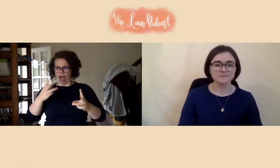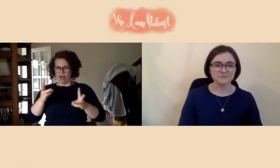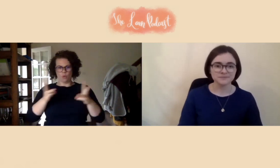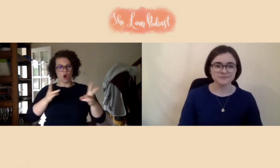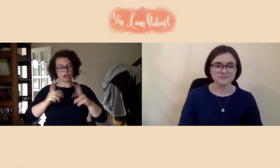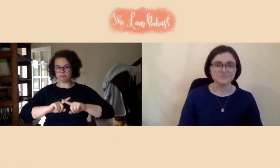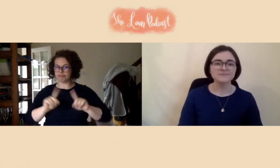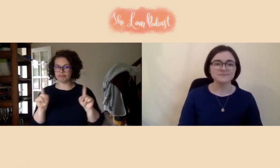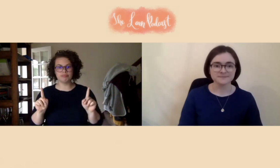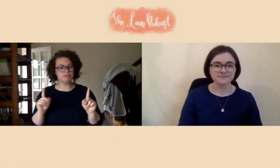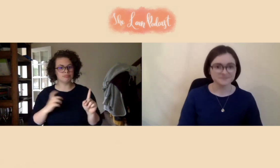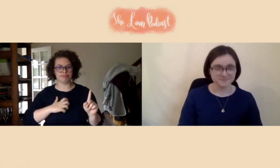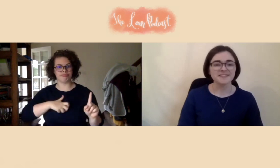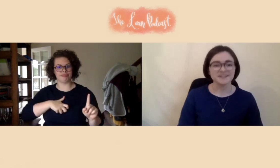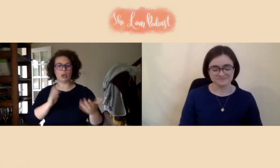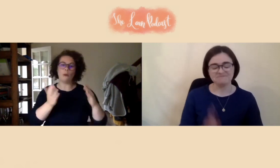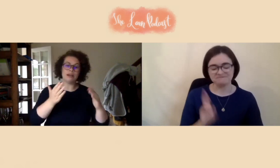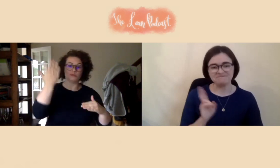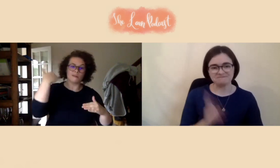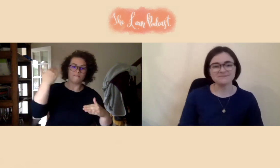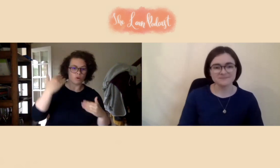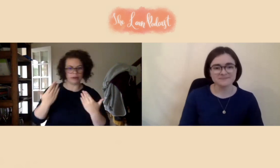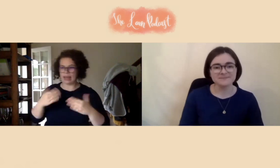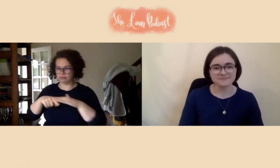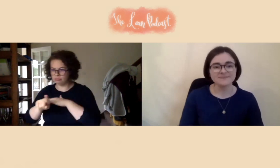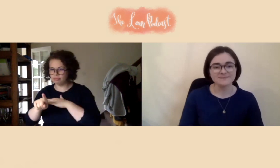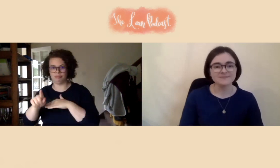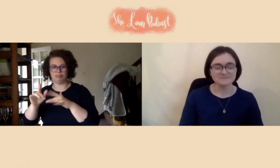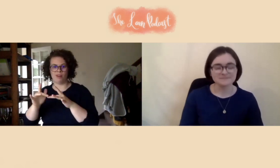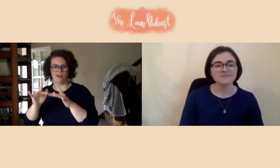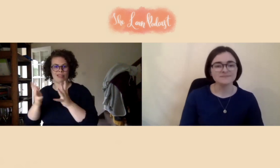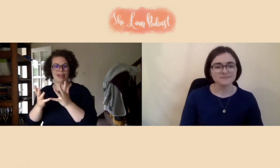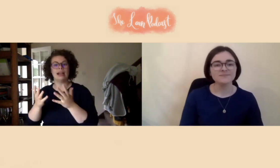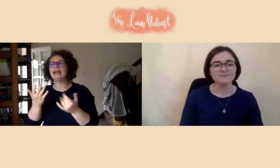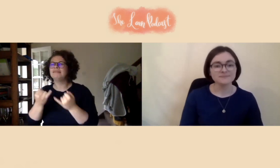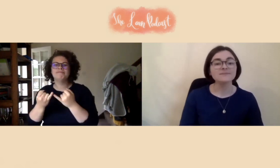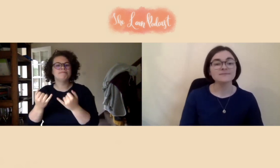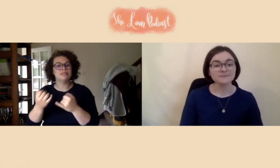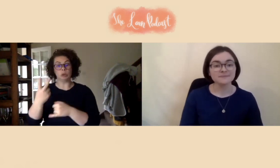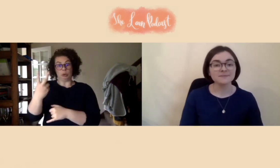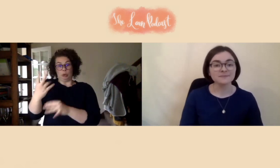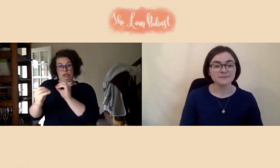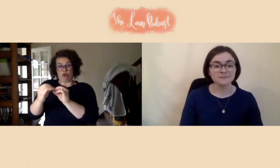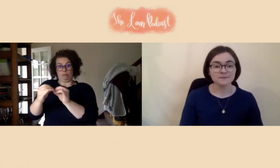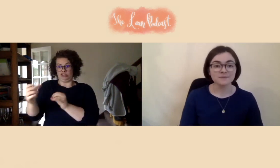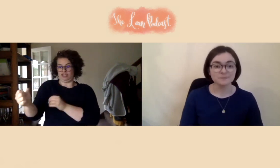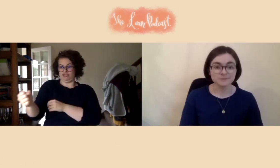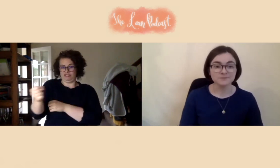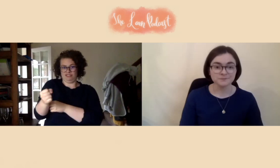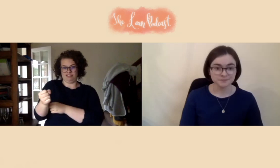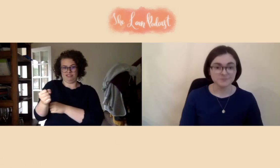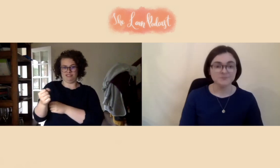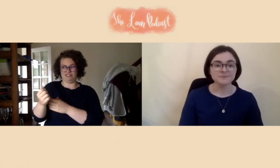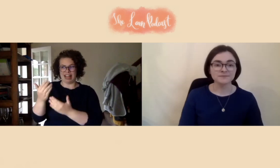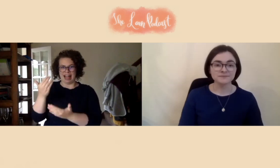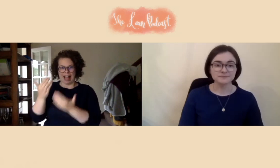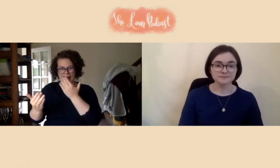I mean, you now have your, if you're working in a team, someone who is not on site with you.